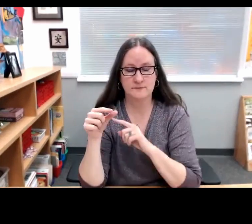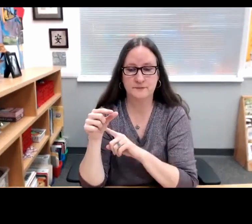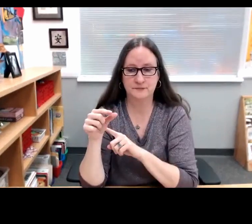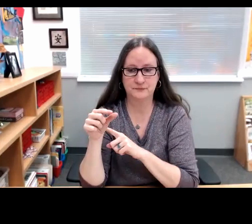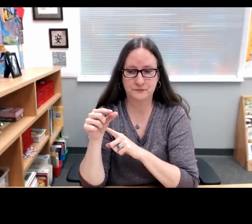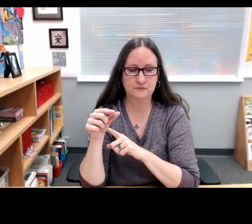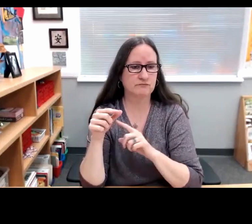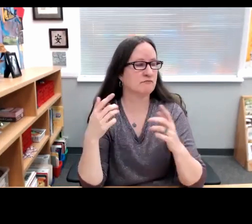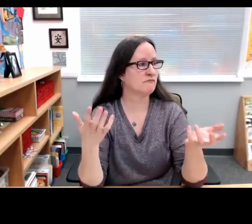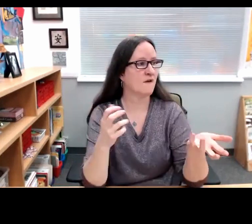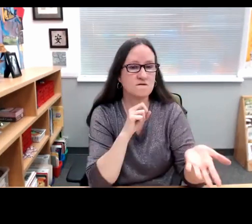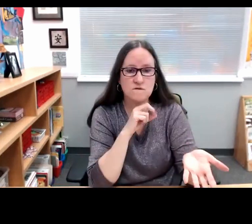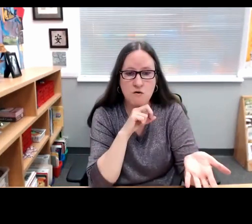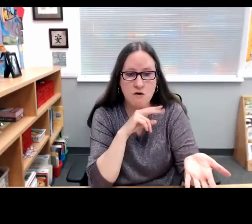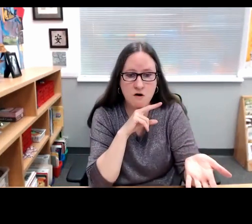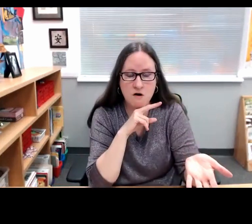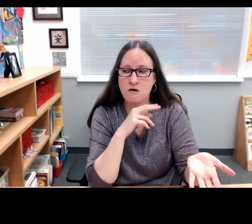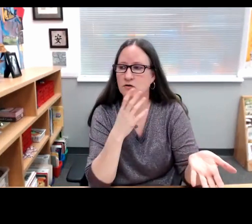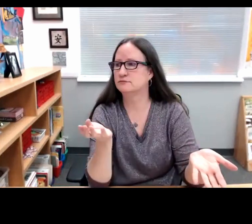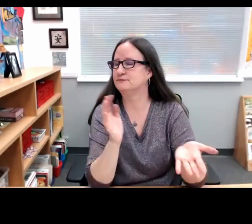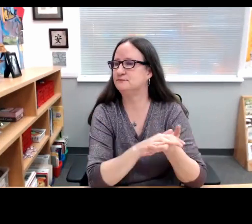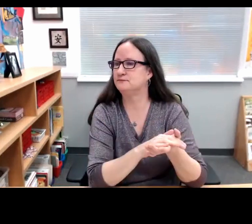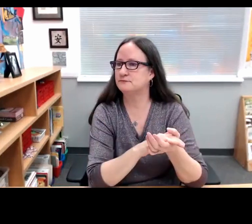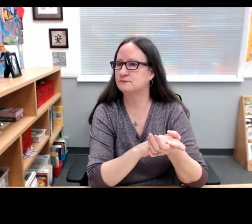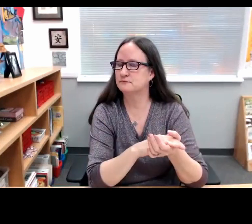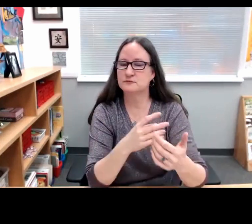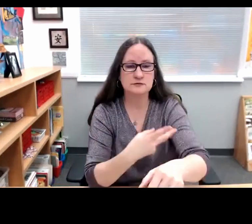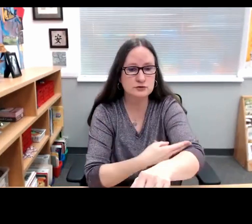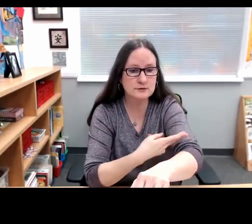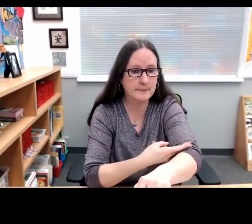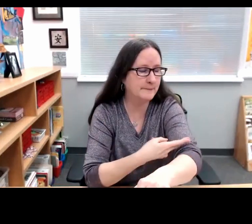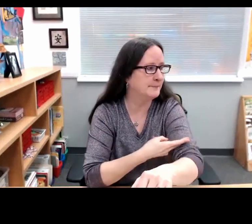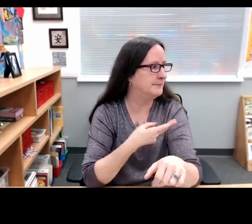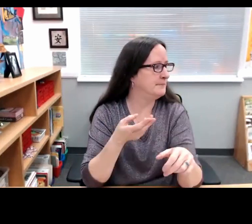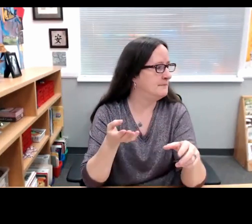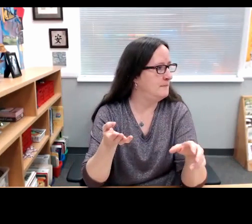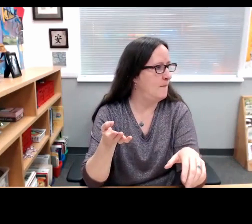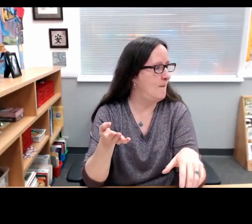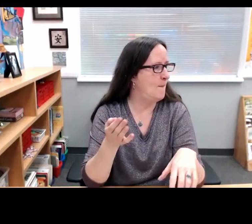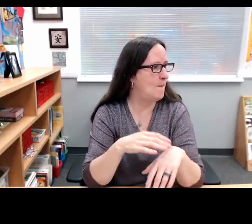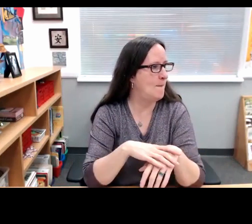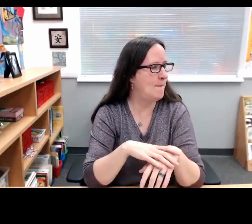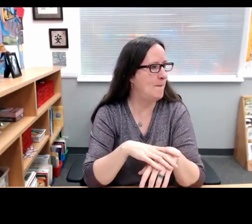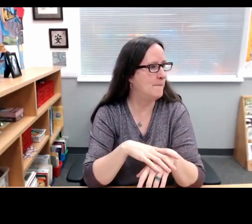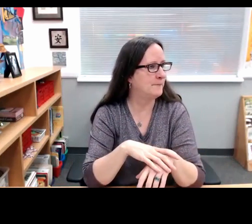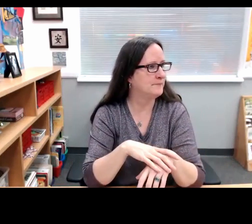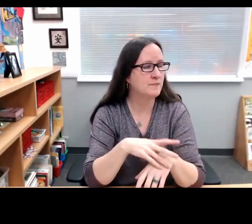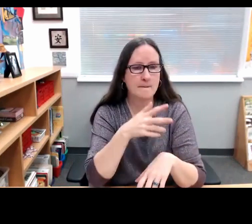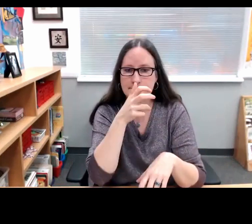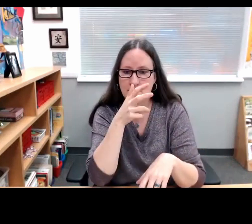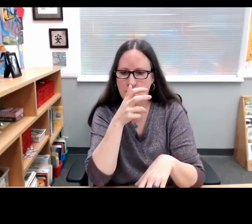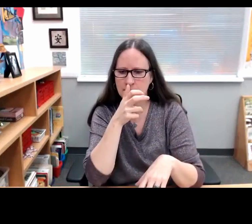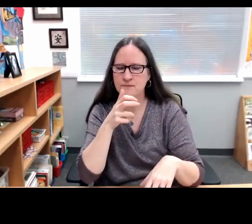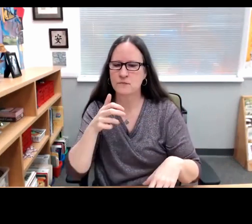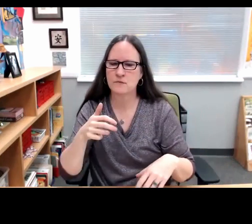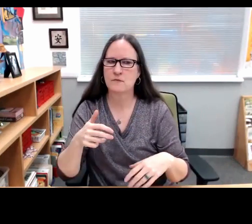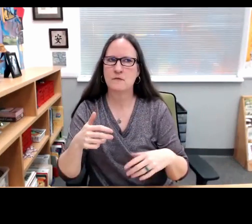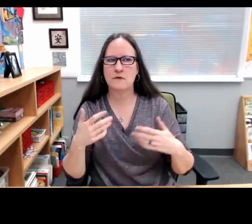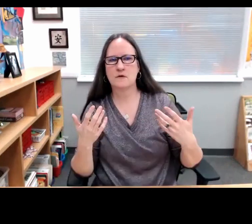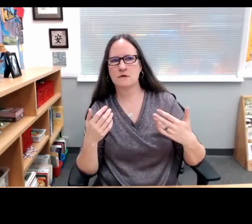Focusing on say the color green or the word green. You have frogs, you have sheep, you have bugs.